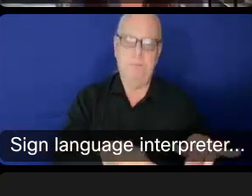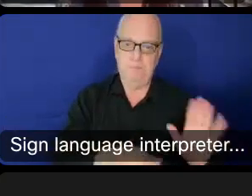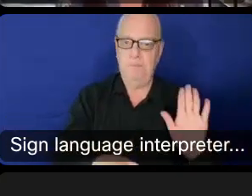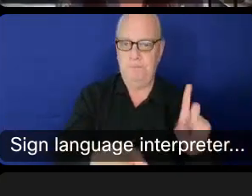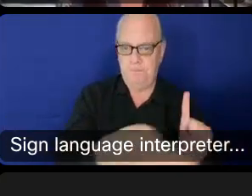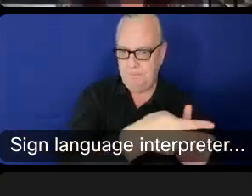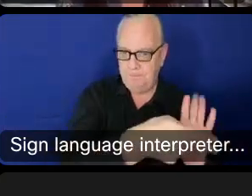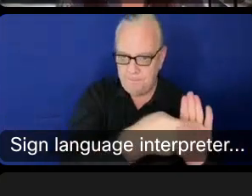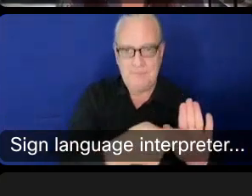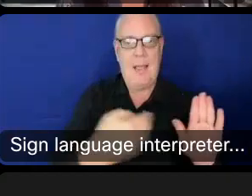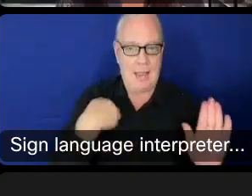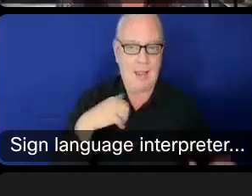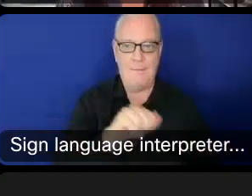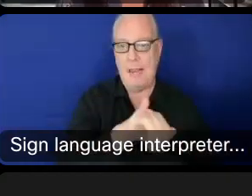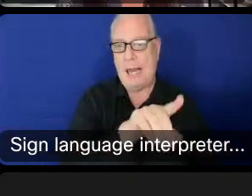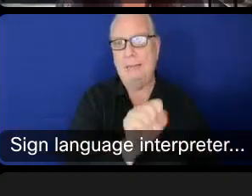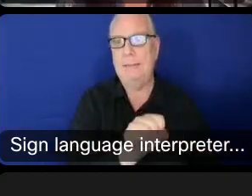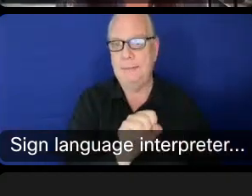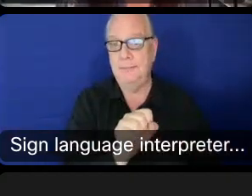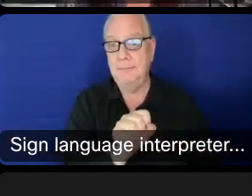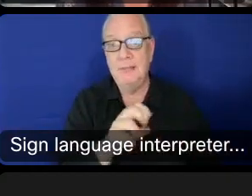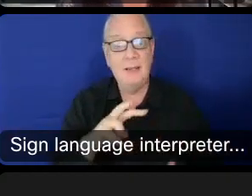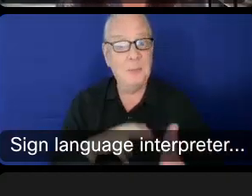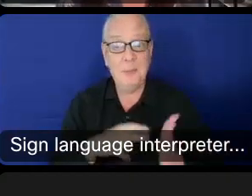says to me is that we weren't having sexual health